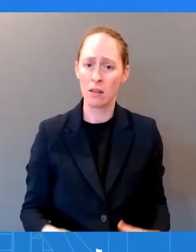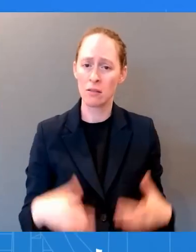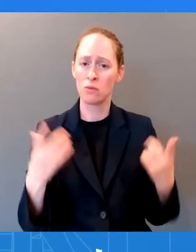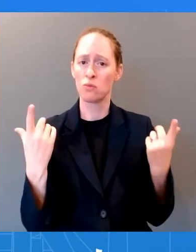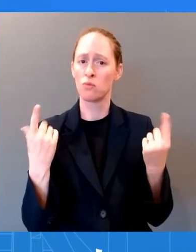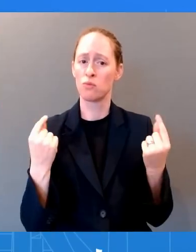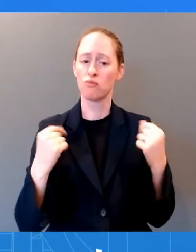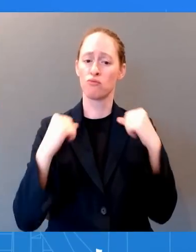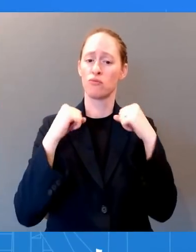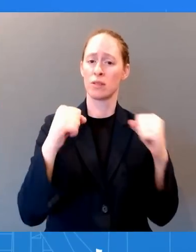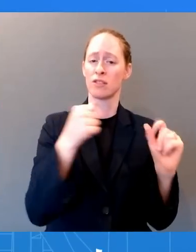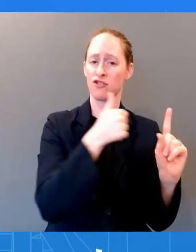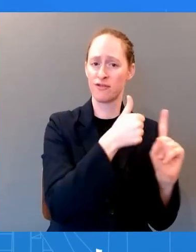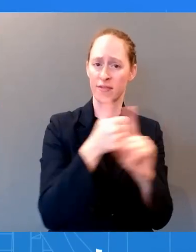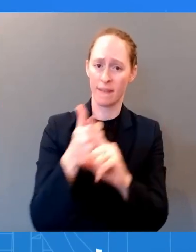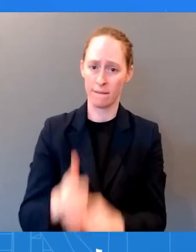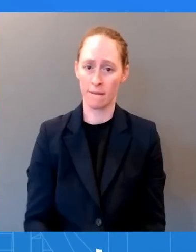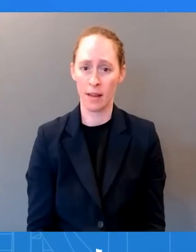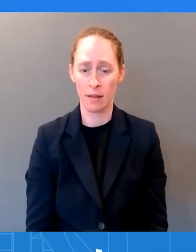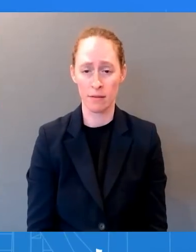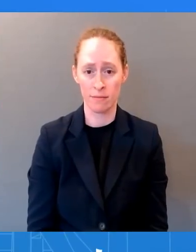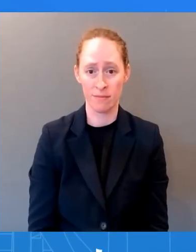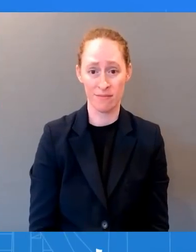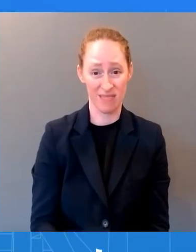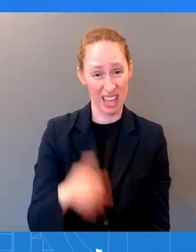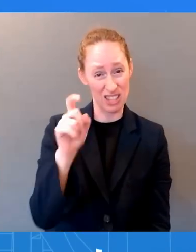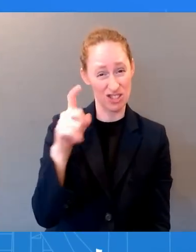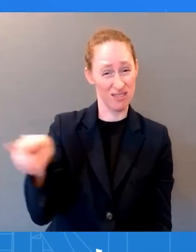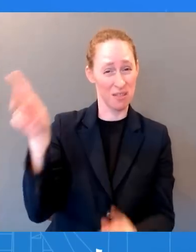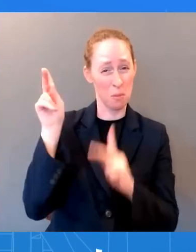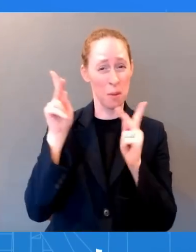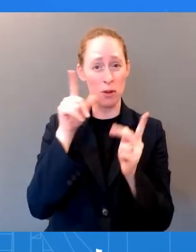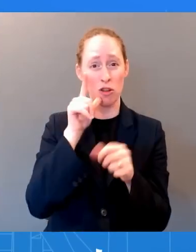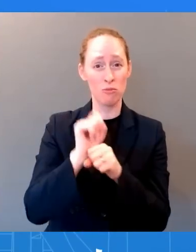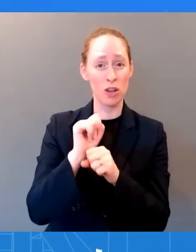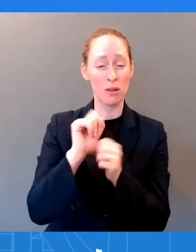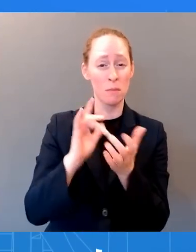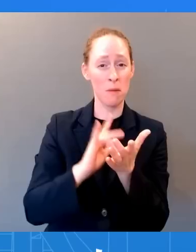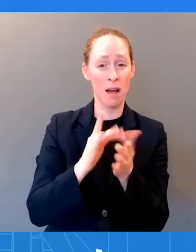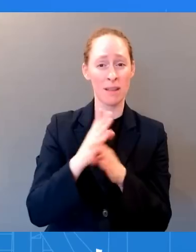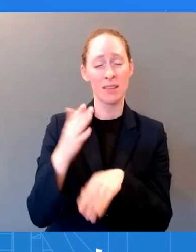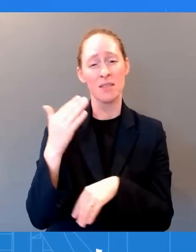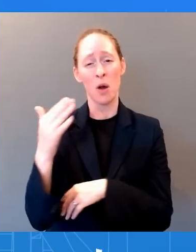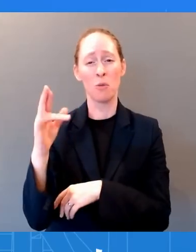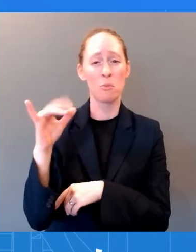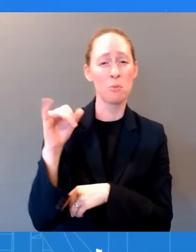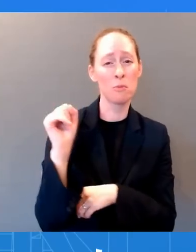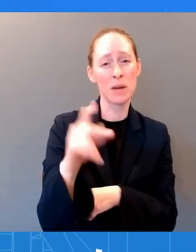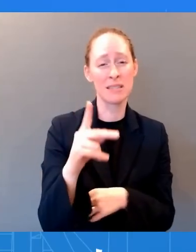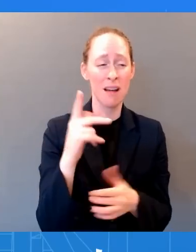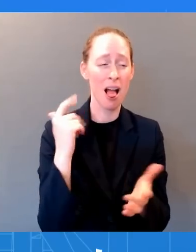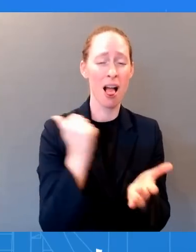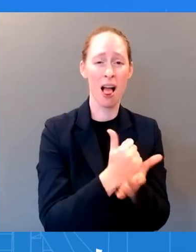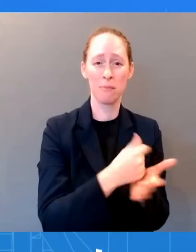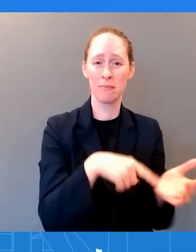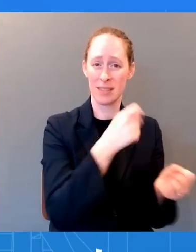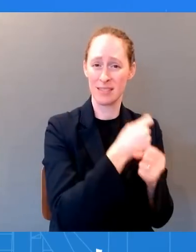Like if if -- if it's a close call on whether it's legal or not in the state -- Ms. Jean-Pierre: I mean, look, it's not -- it's not for me to decide. Right? We're going to do everything